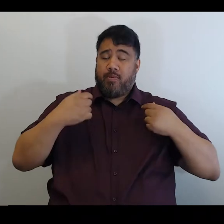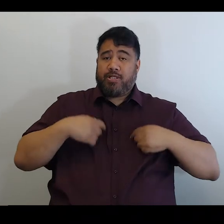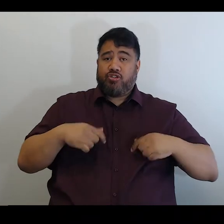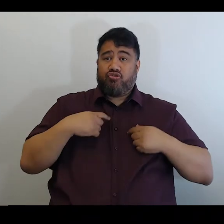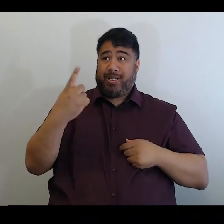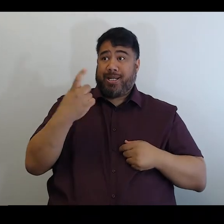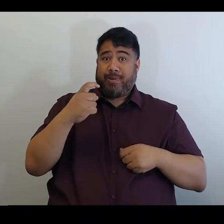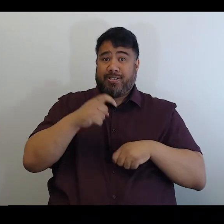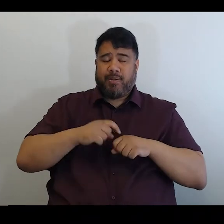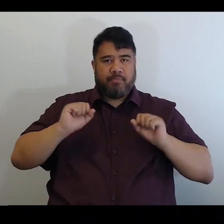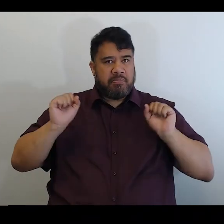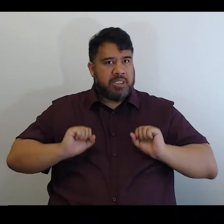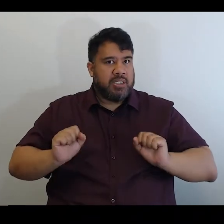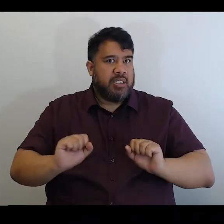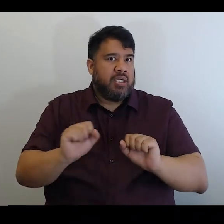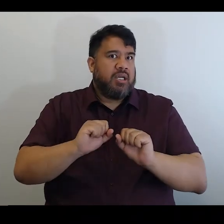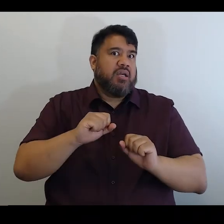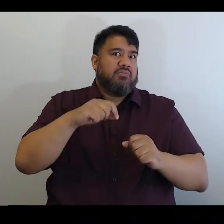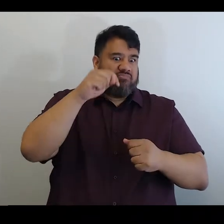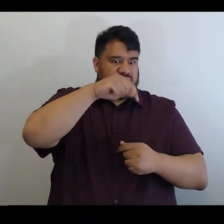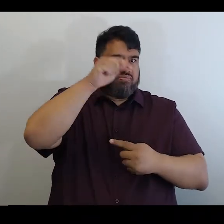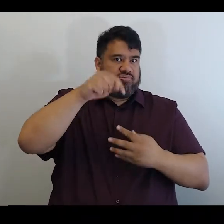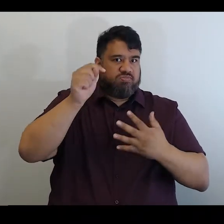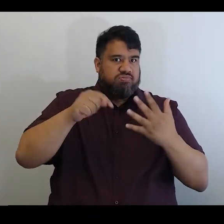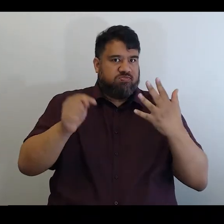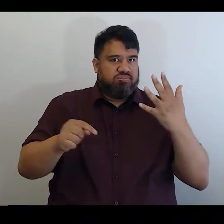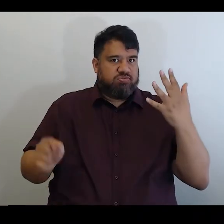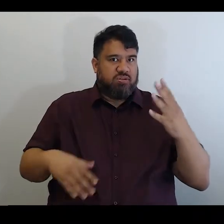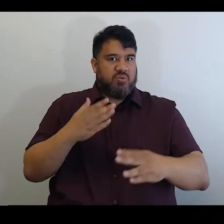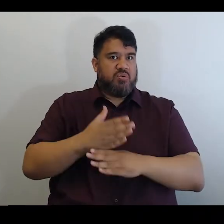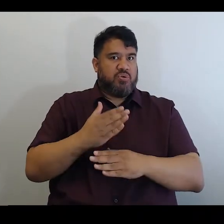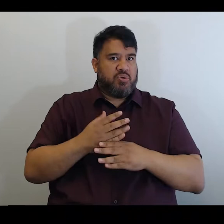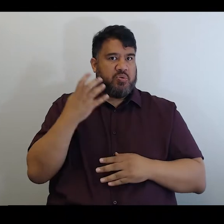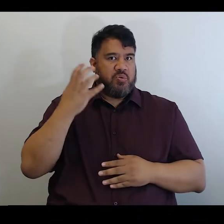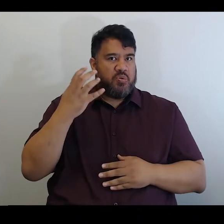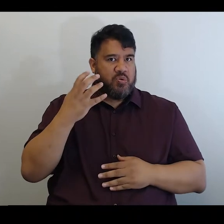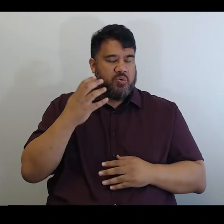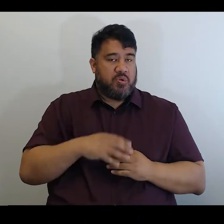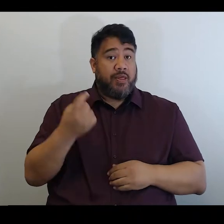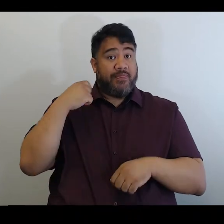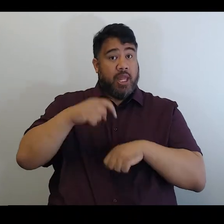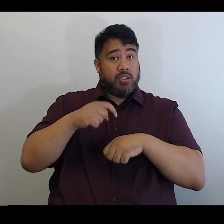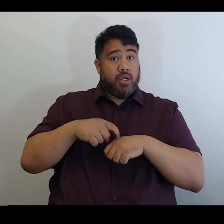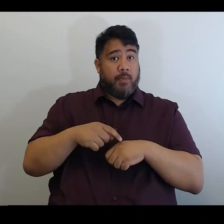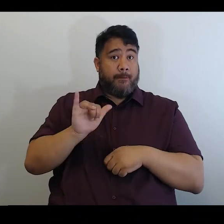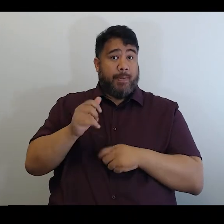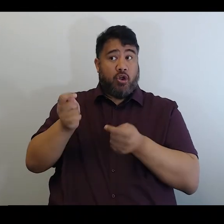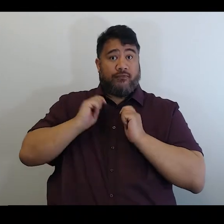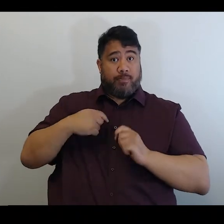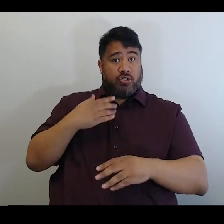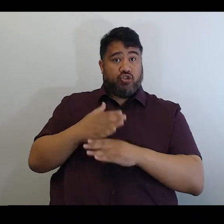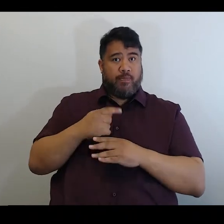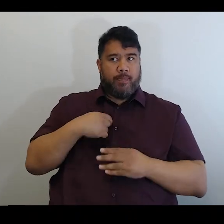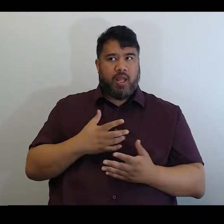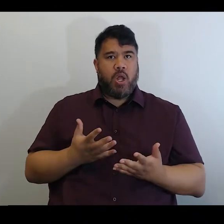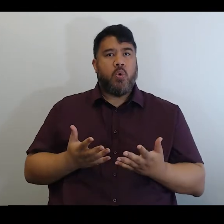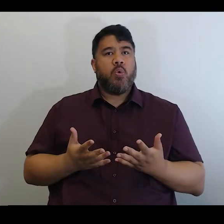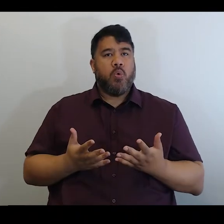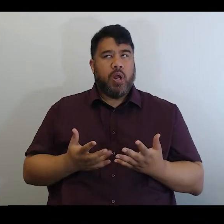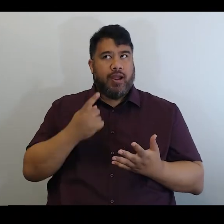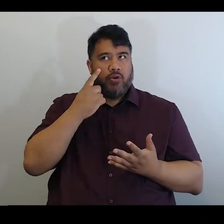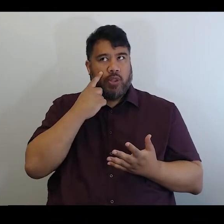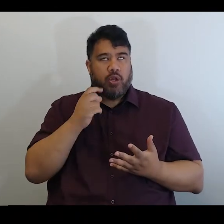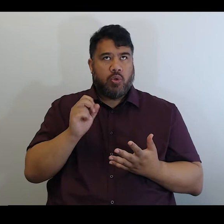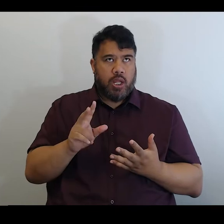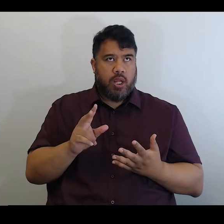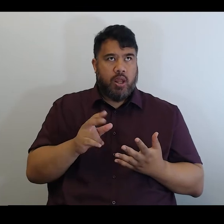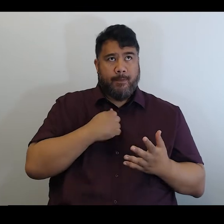I thought very carefully about taking this role, stepping from my previous role where I was advocating for change, alongside many of you for our community.